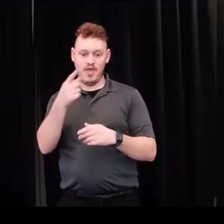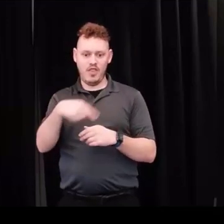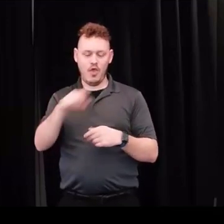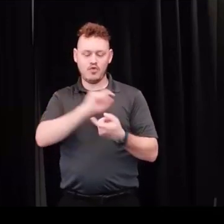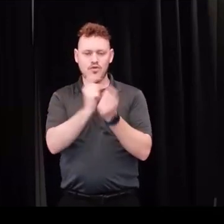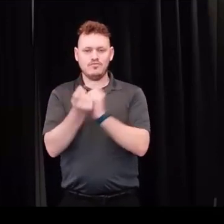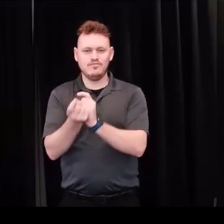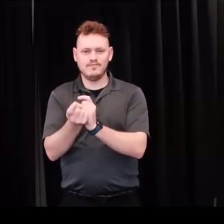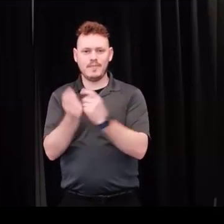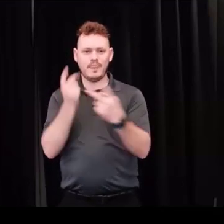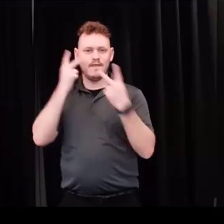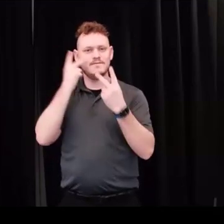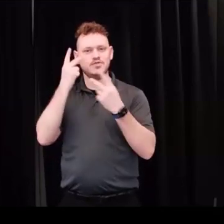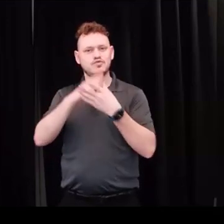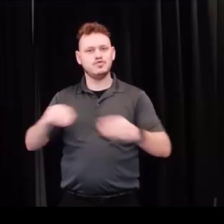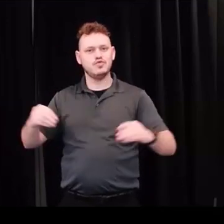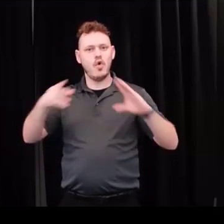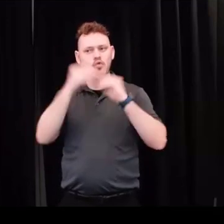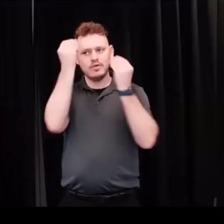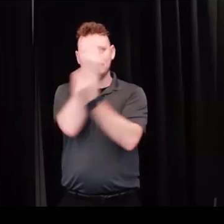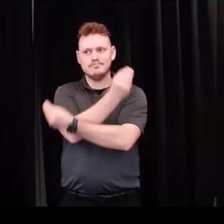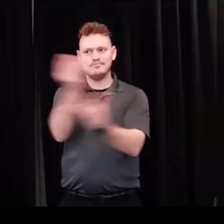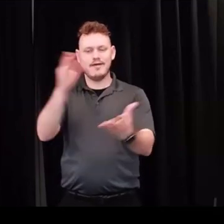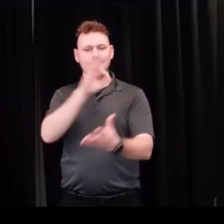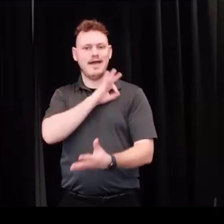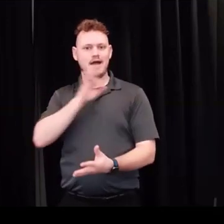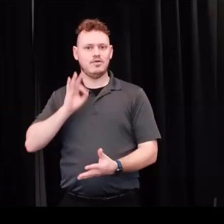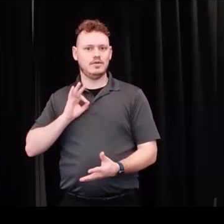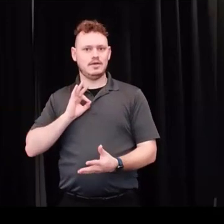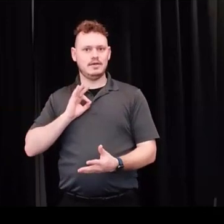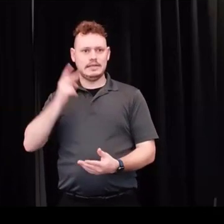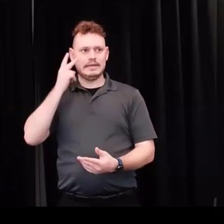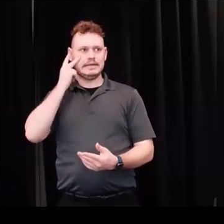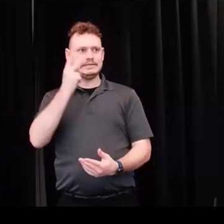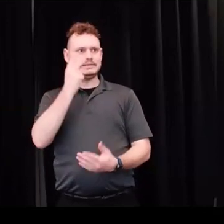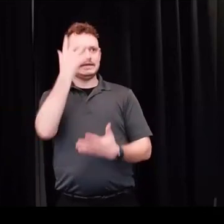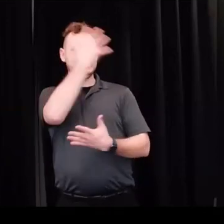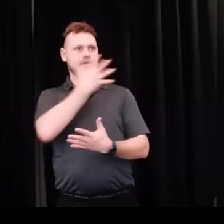stories that we can share with our faculty so that they can actually have a face to those individuals